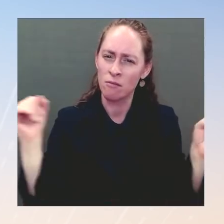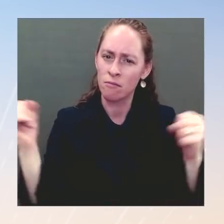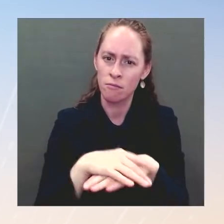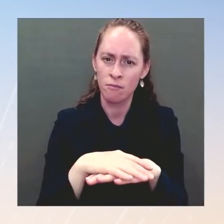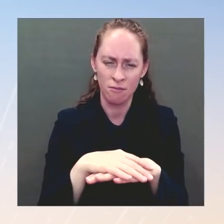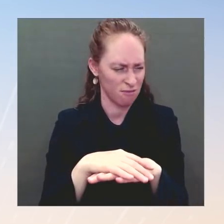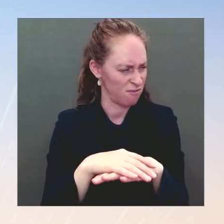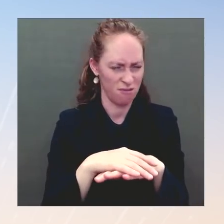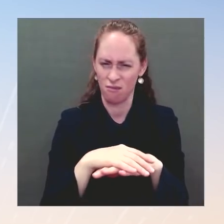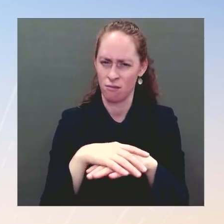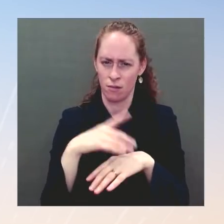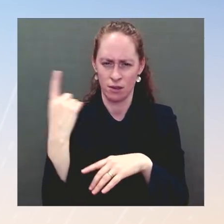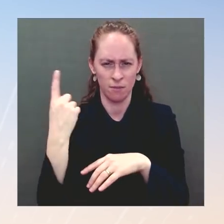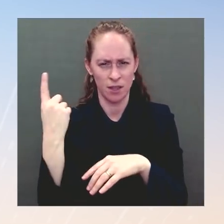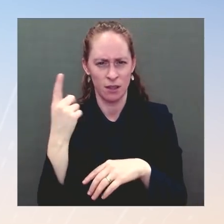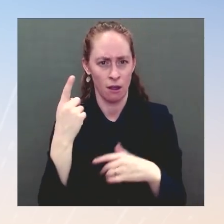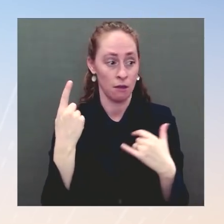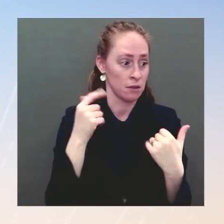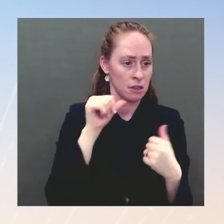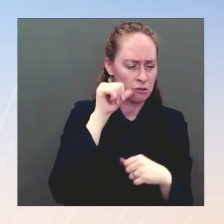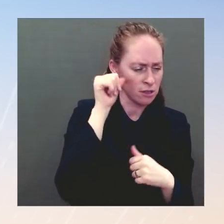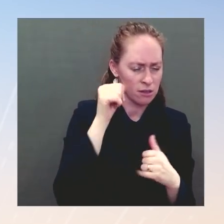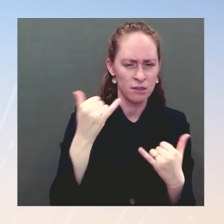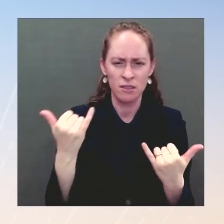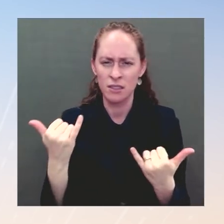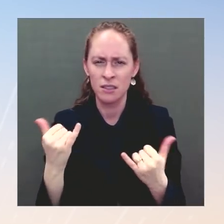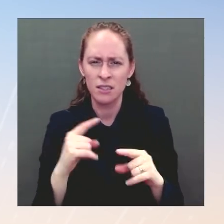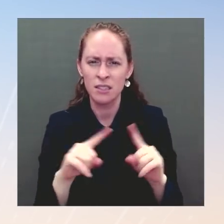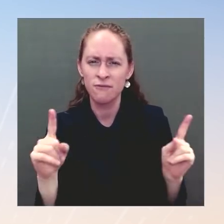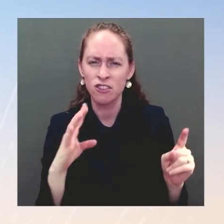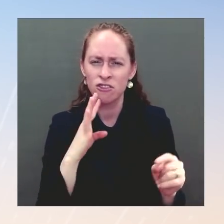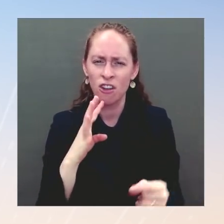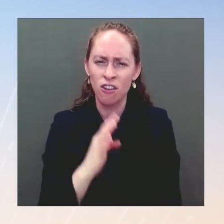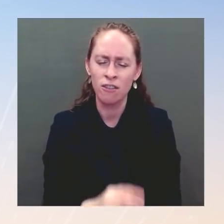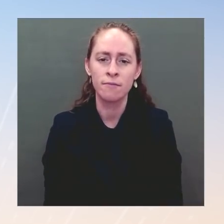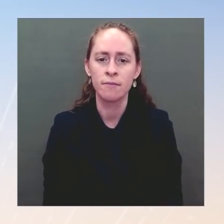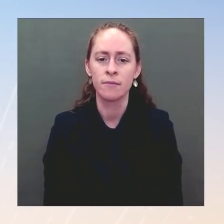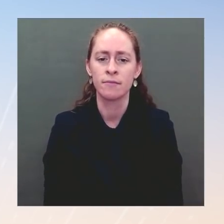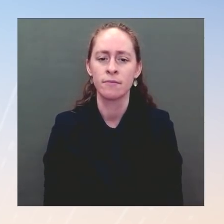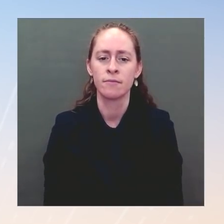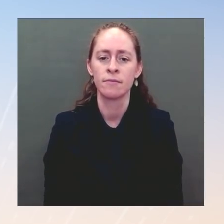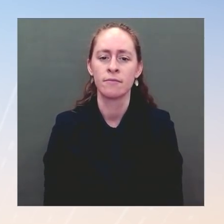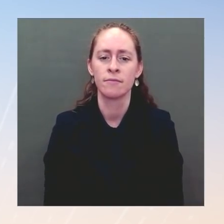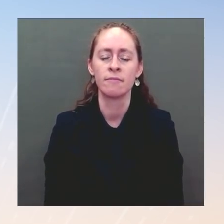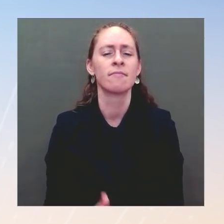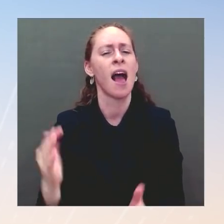we have been saying for days that there has been -- that they are prepared to launch a full-scale invasion.